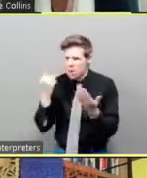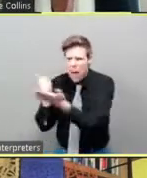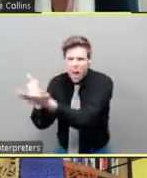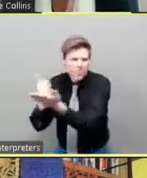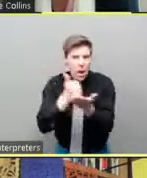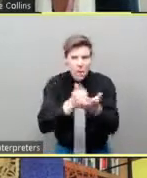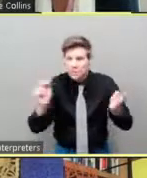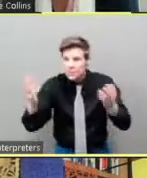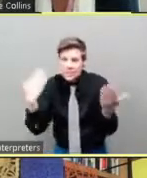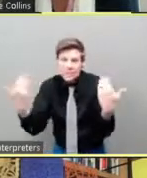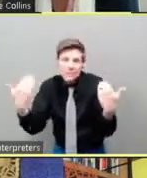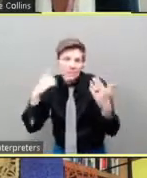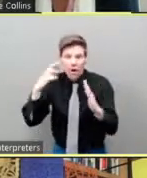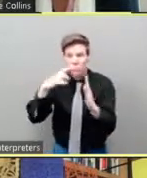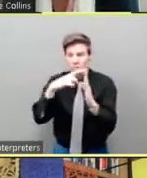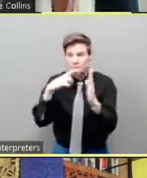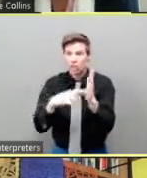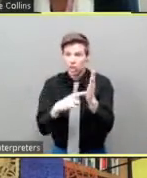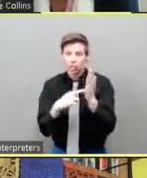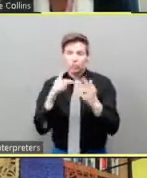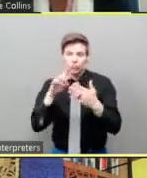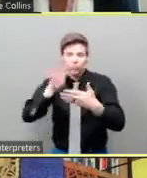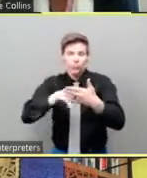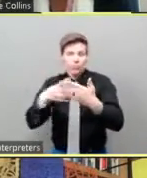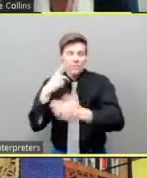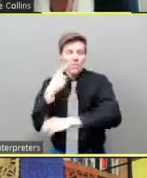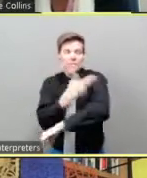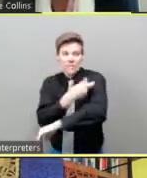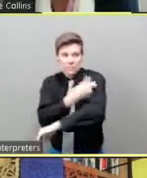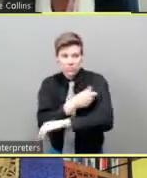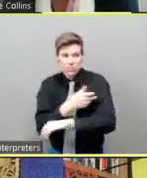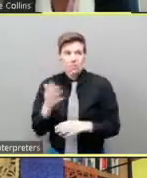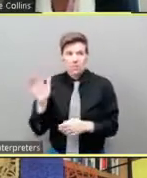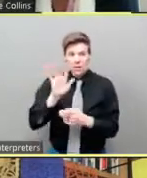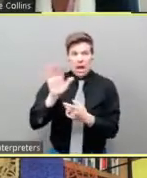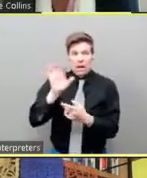Today, more than 900,000 new Mexicans have registered for the vaccine. If you